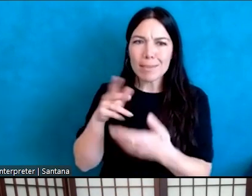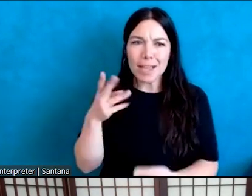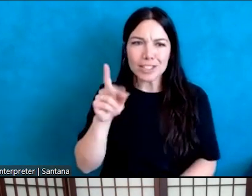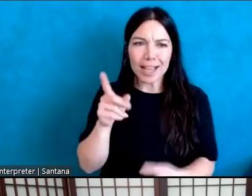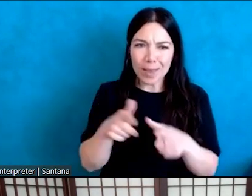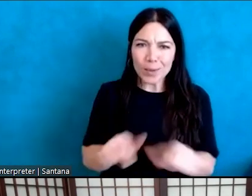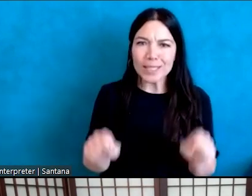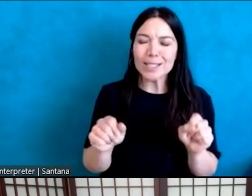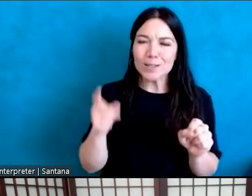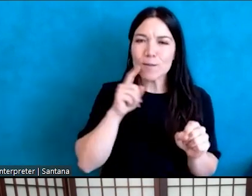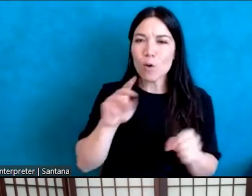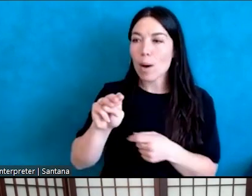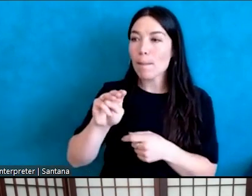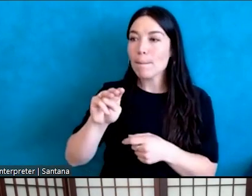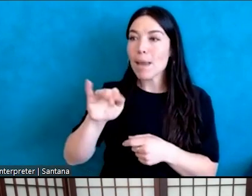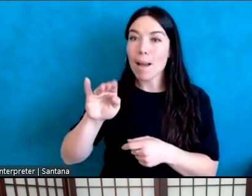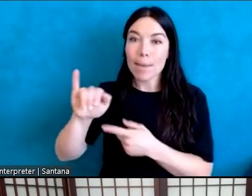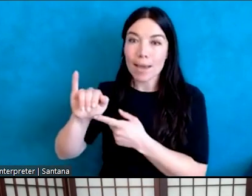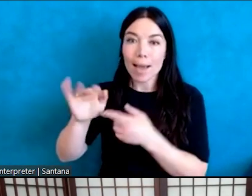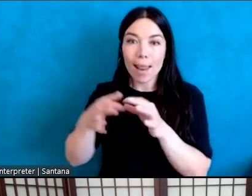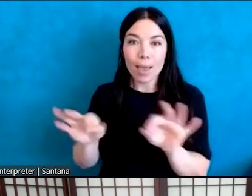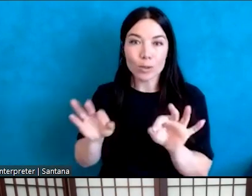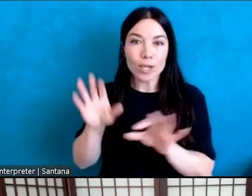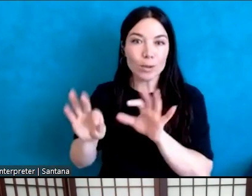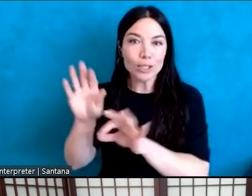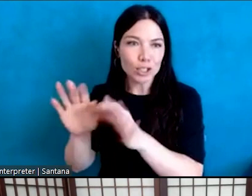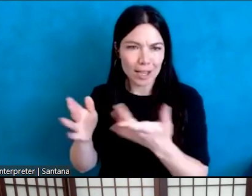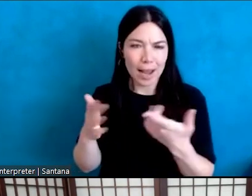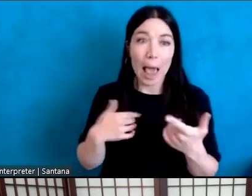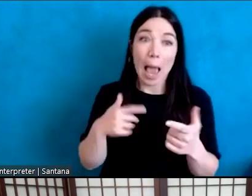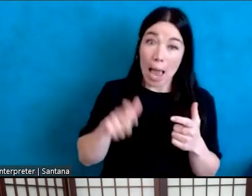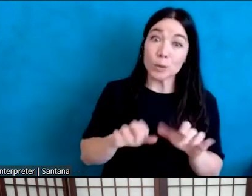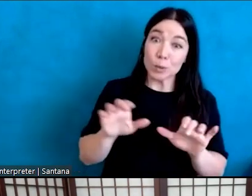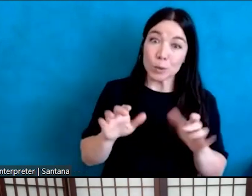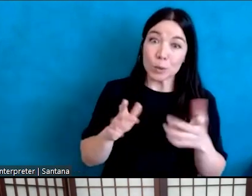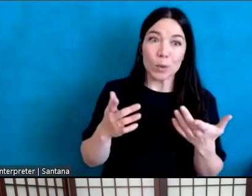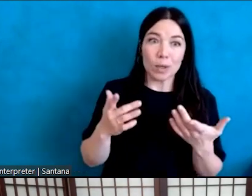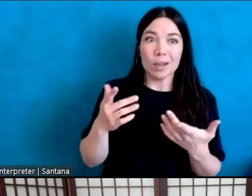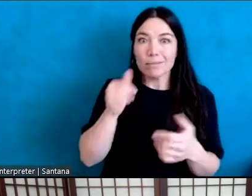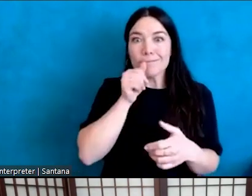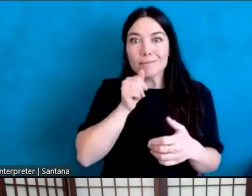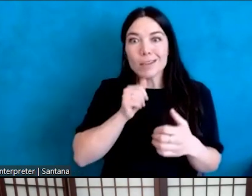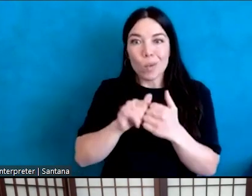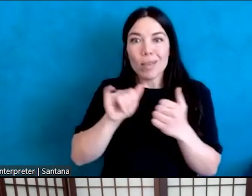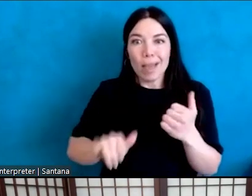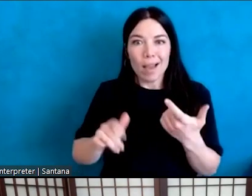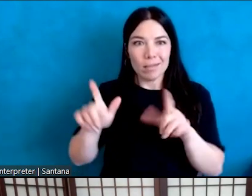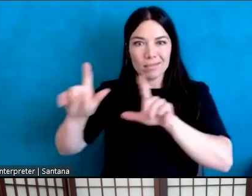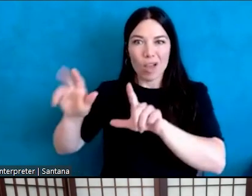and I had to deal with things like this. What you see on the right. Note the paradox. The Ethnologue,